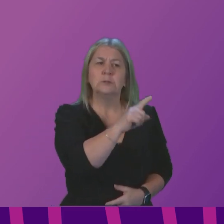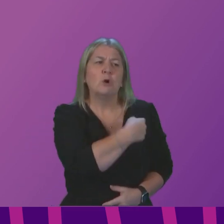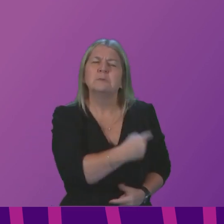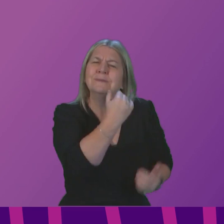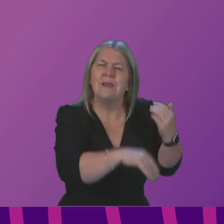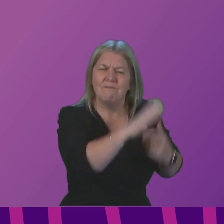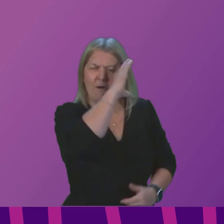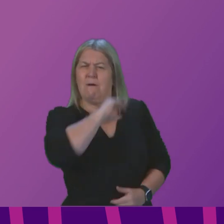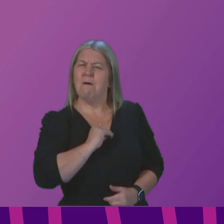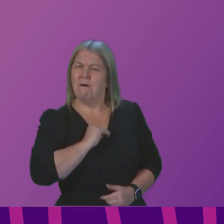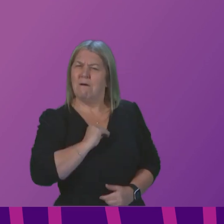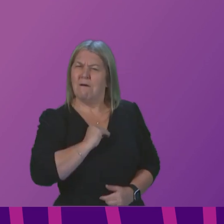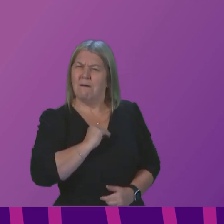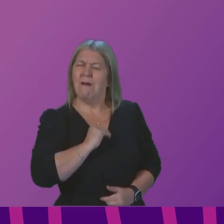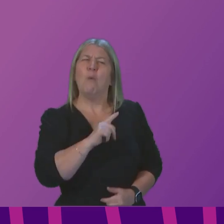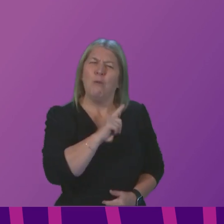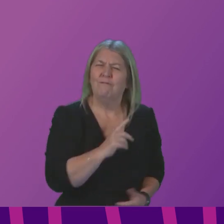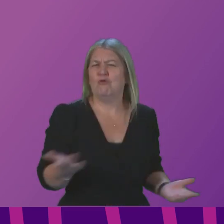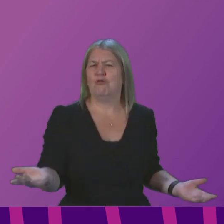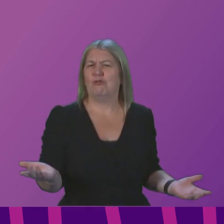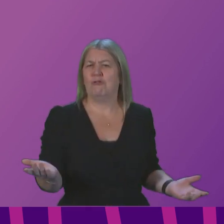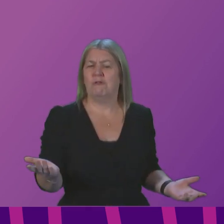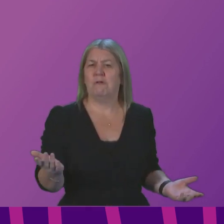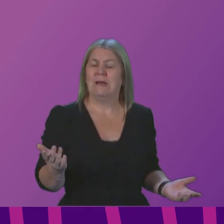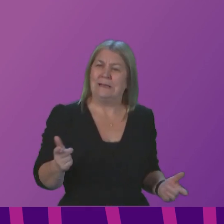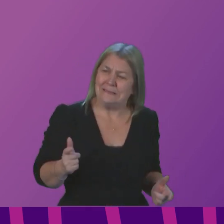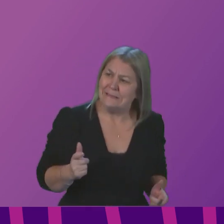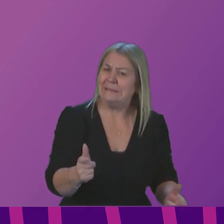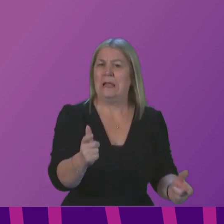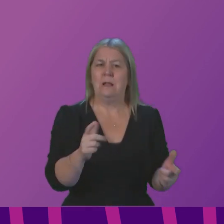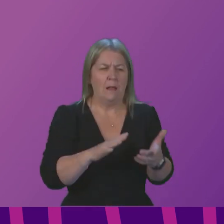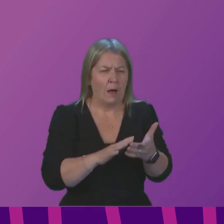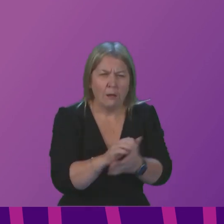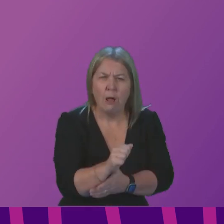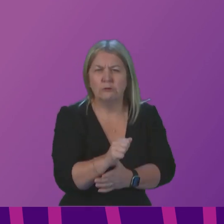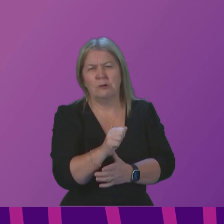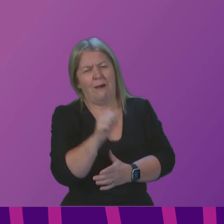Why, despite everything that has happened, do we still have a culture of cover-up, secrecy